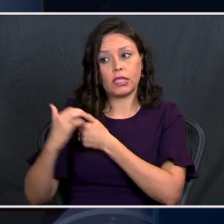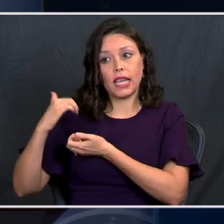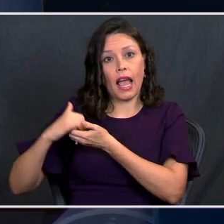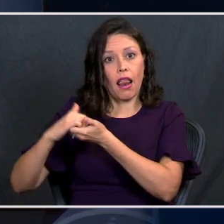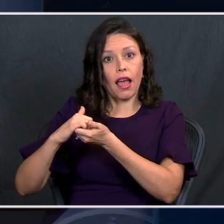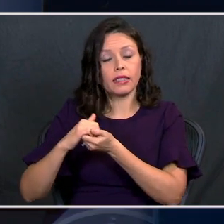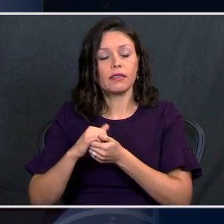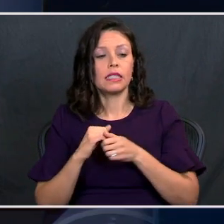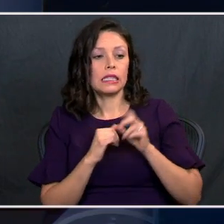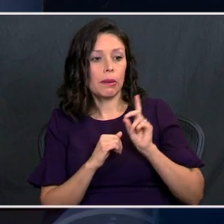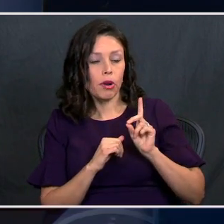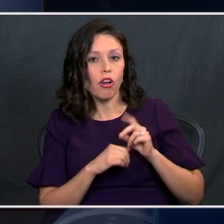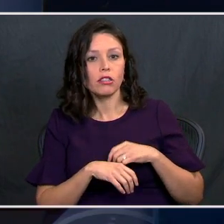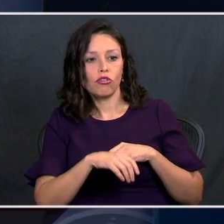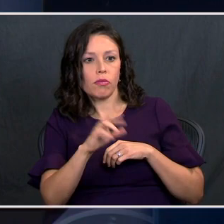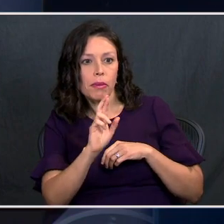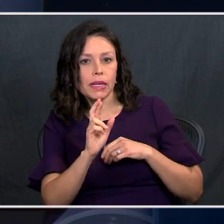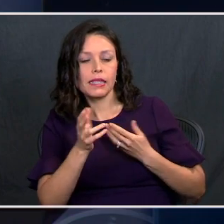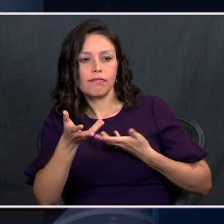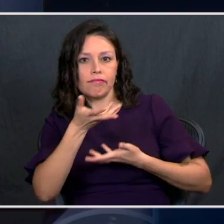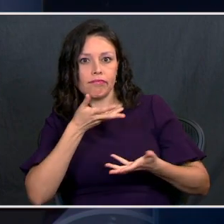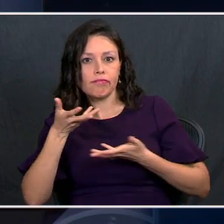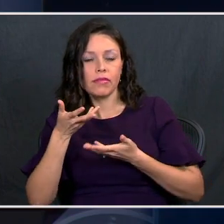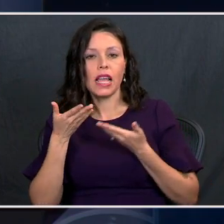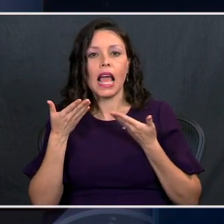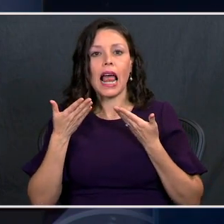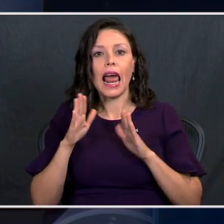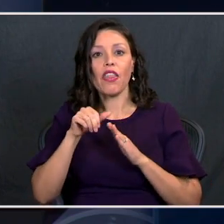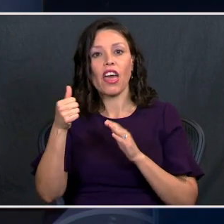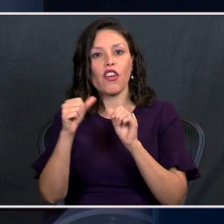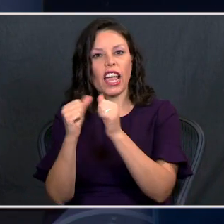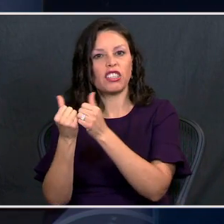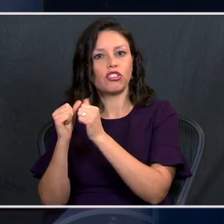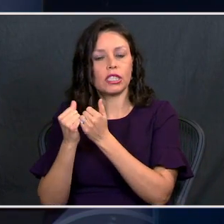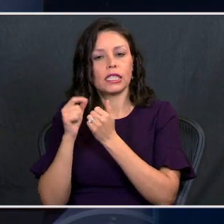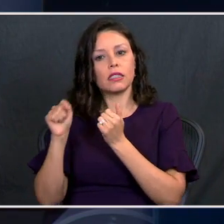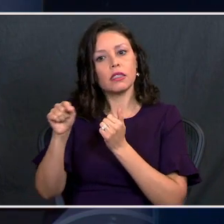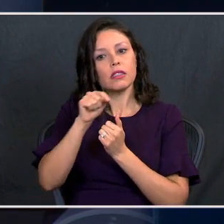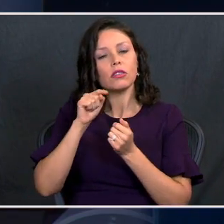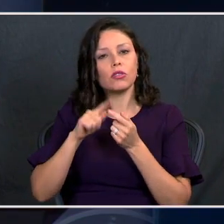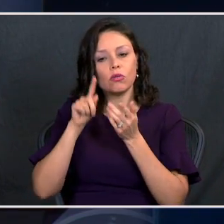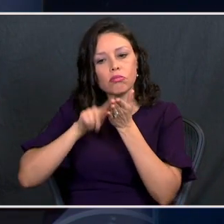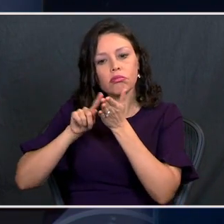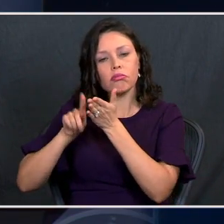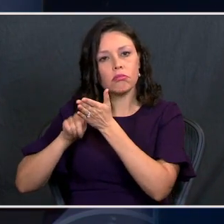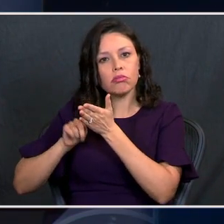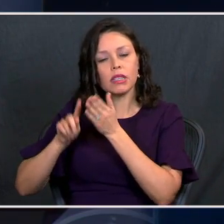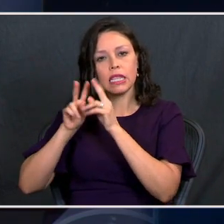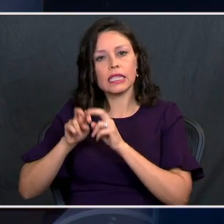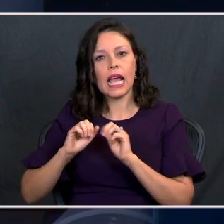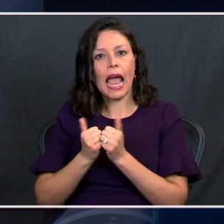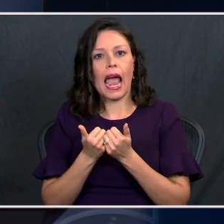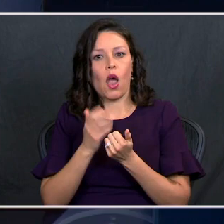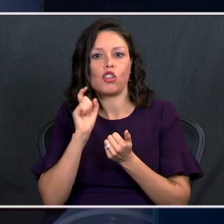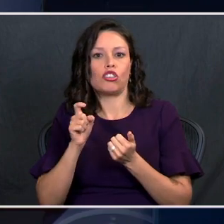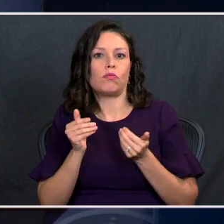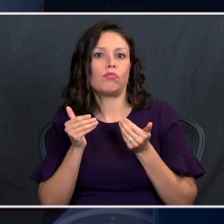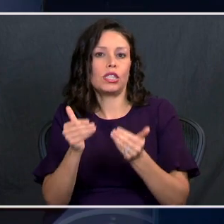and Republicans, and we're going to allow the interagency process to work its way through to review and assess how we should move forward with our relationship.